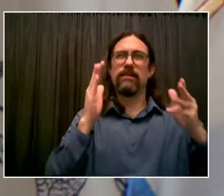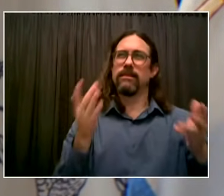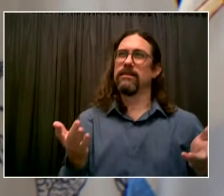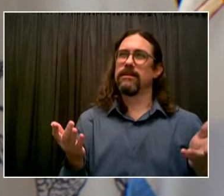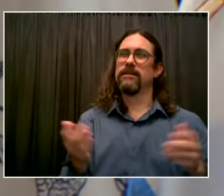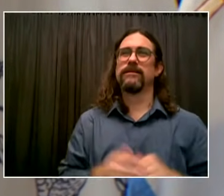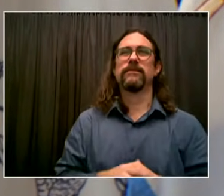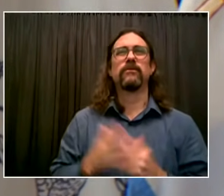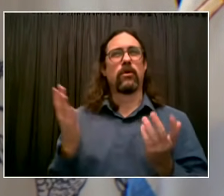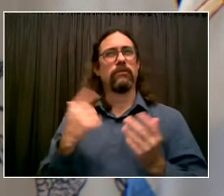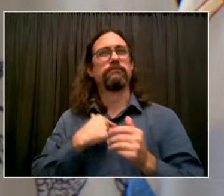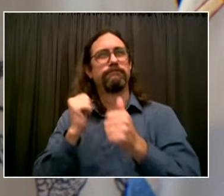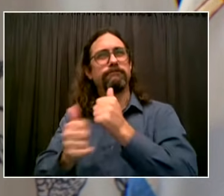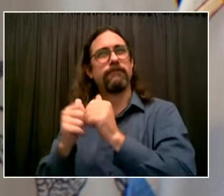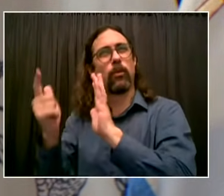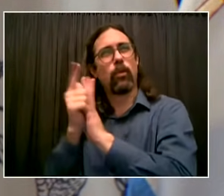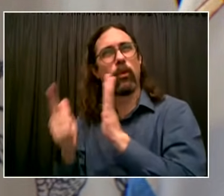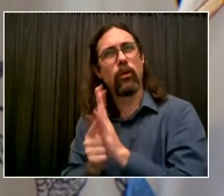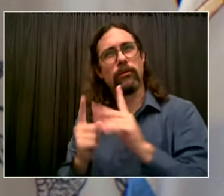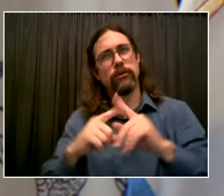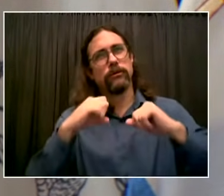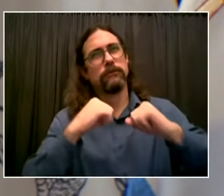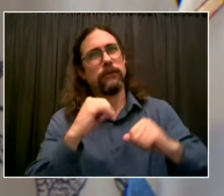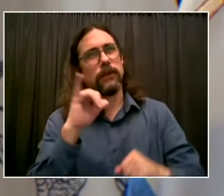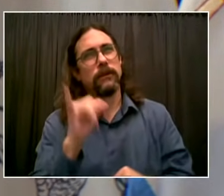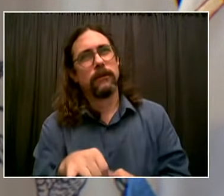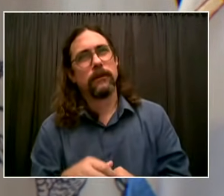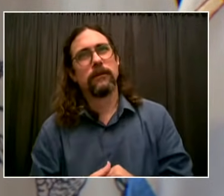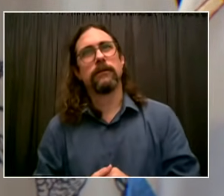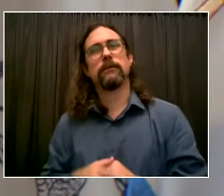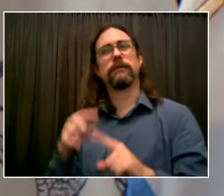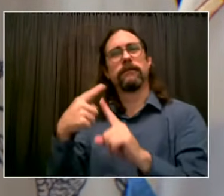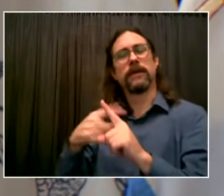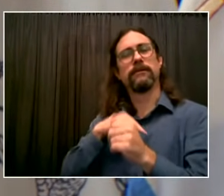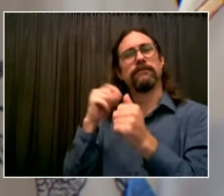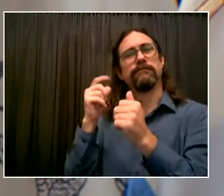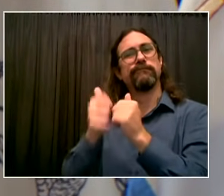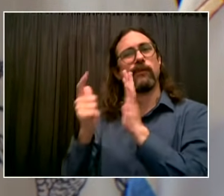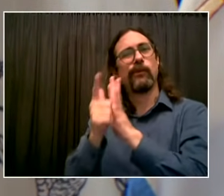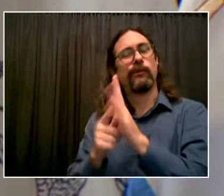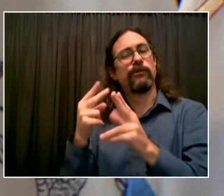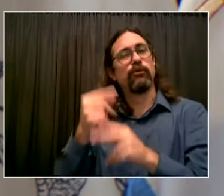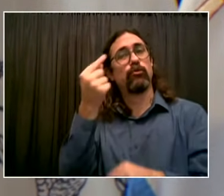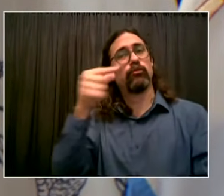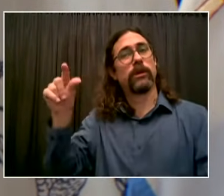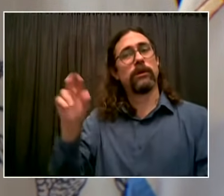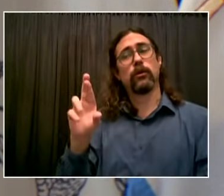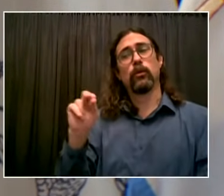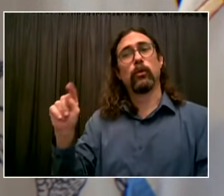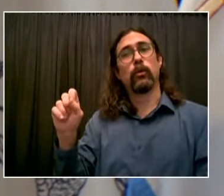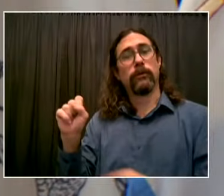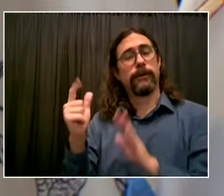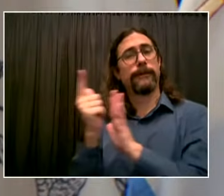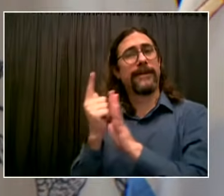WE'RE SEEING THAT IN PRACTICE WHEN WE PASS LAND USE PROJECTS FOR QUEENS WHERE IT IS NOW